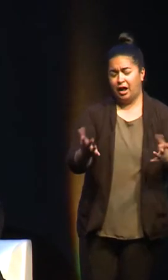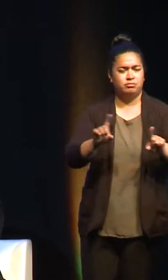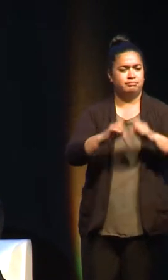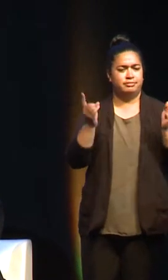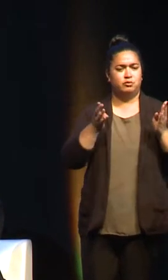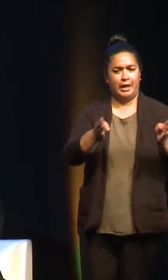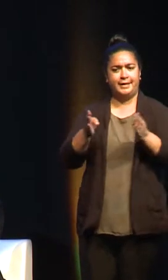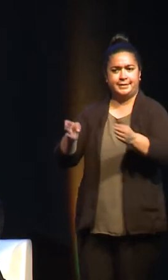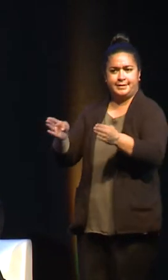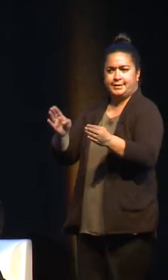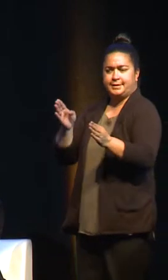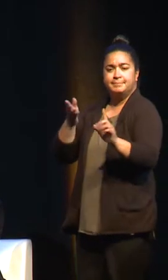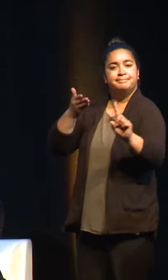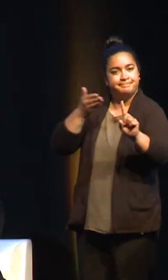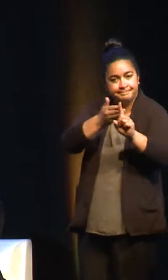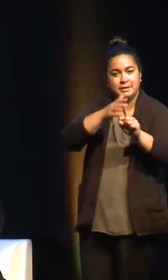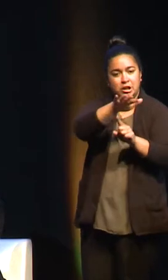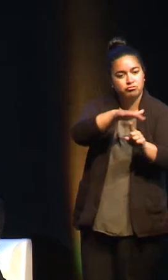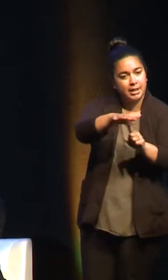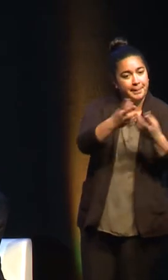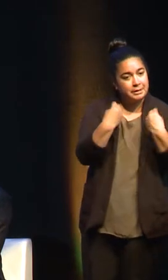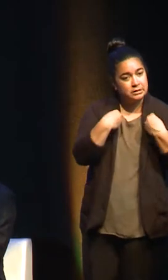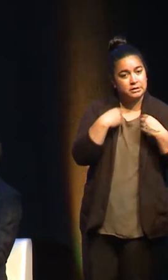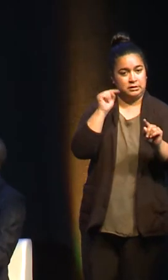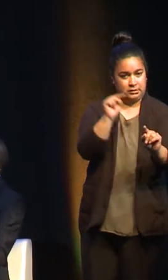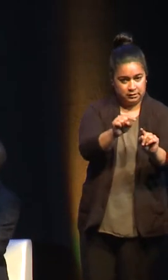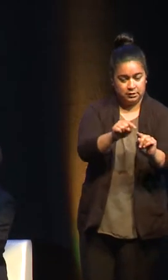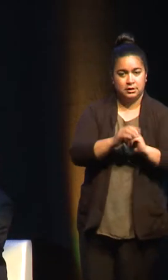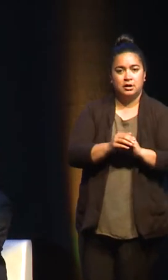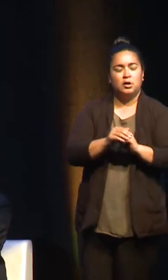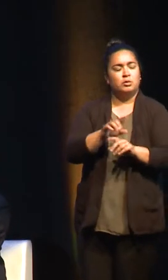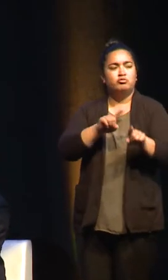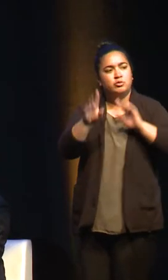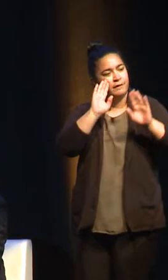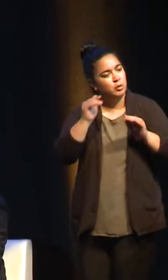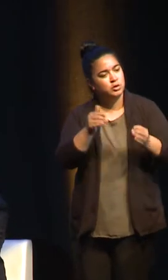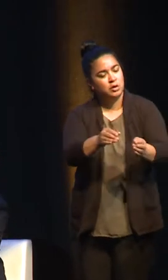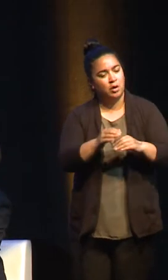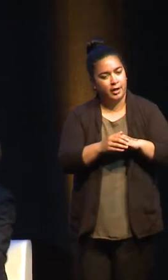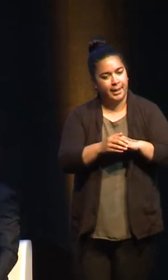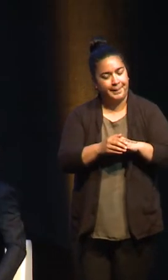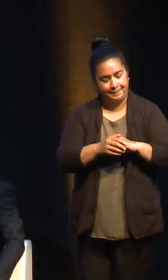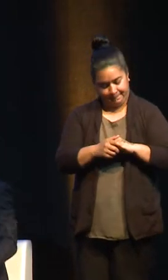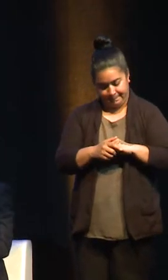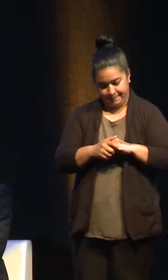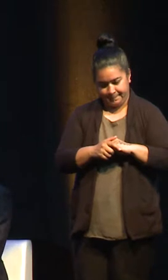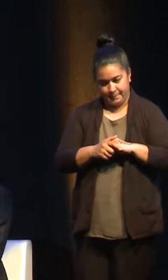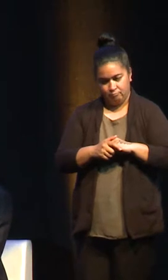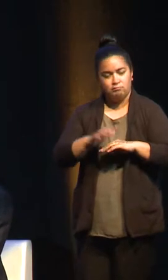in that particular area, the business area, we focus on building those partnerships that